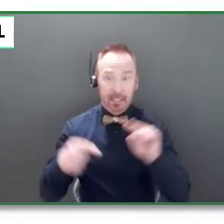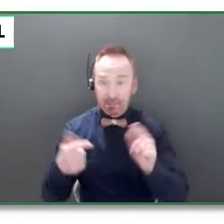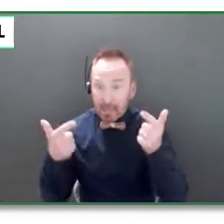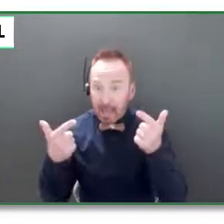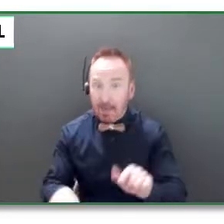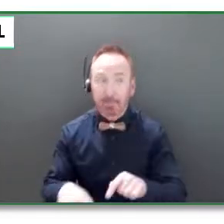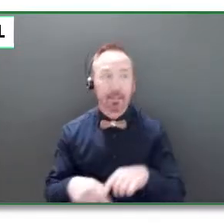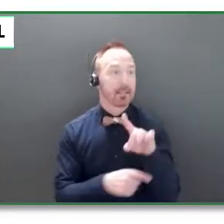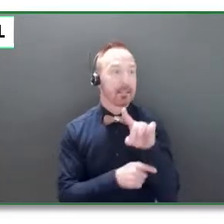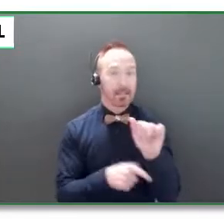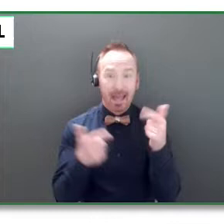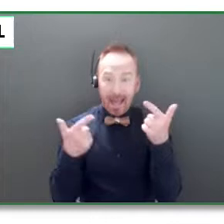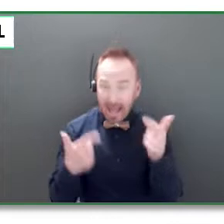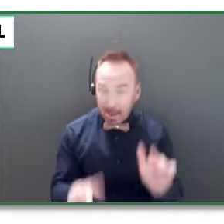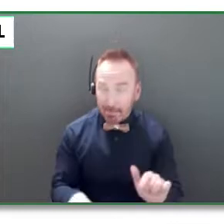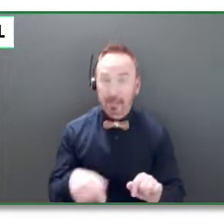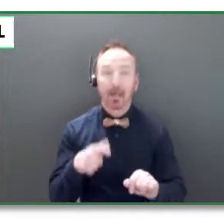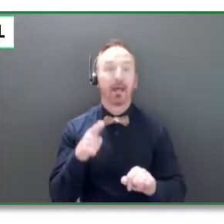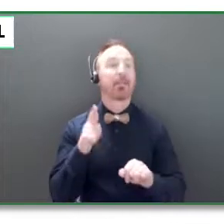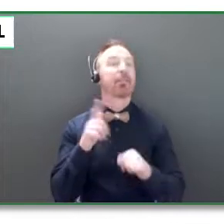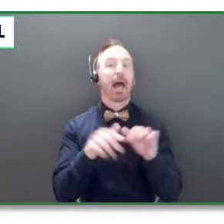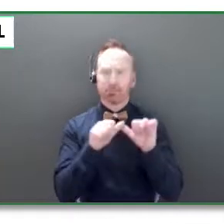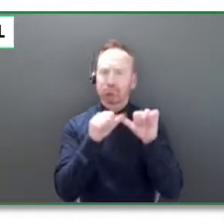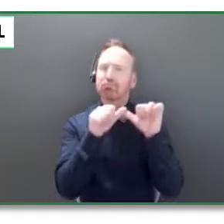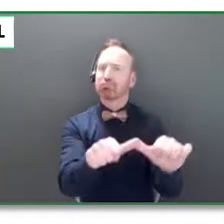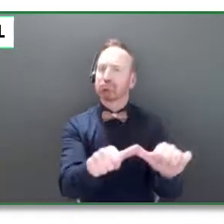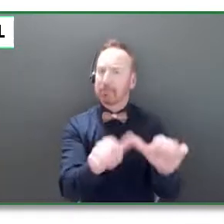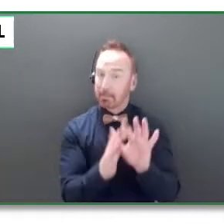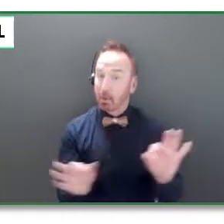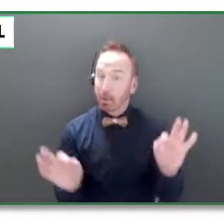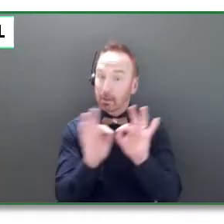What is important to note is that regardless of a person's ability